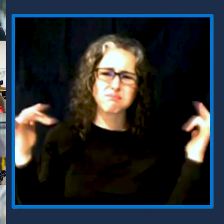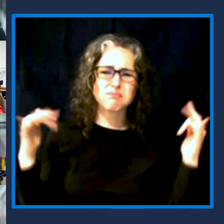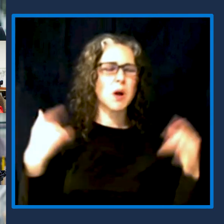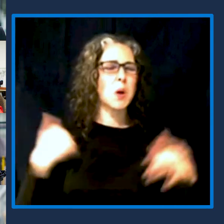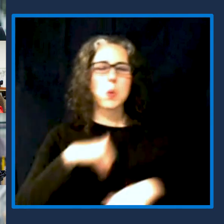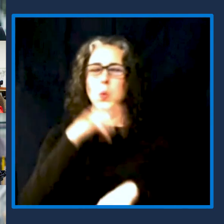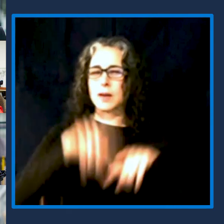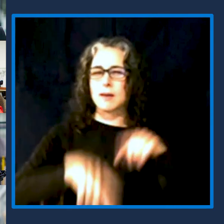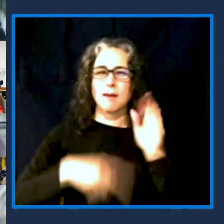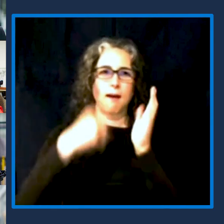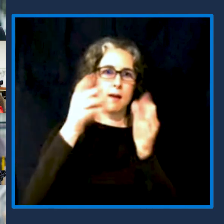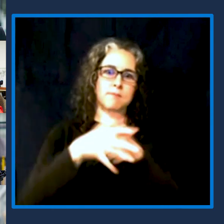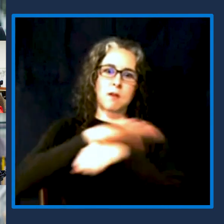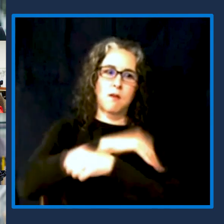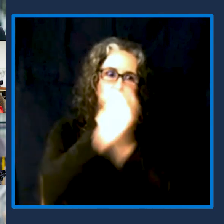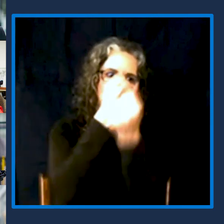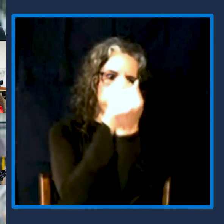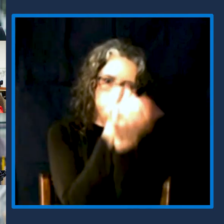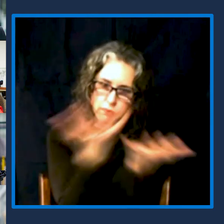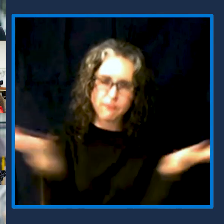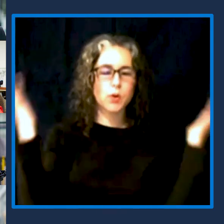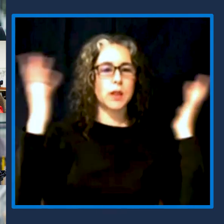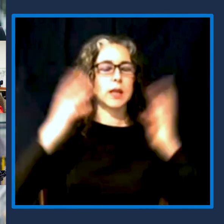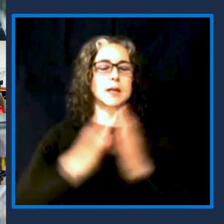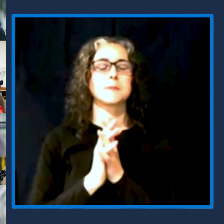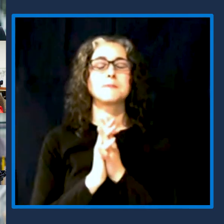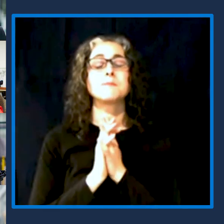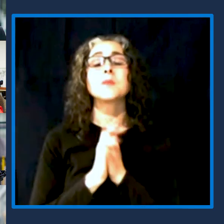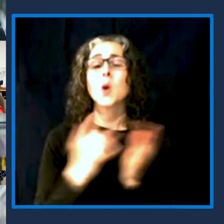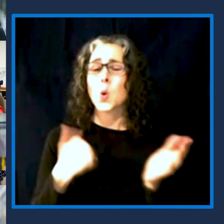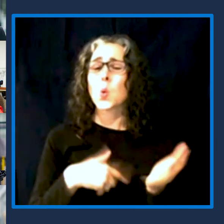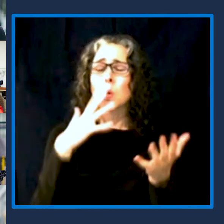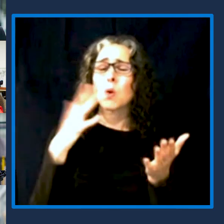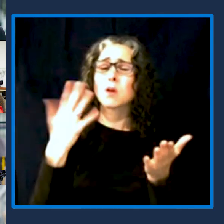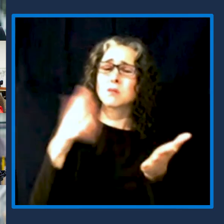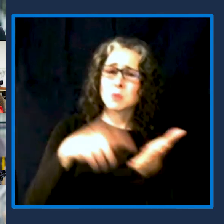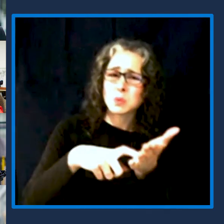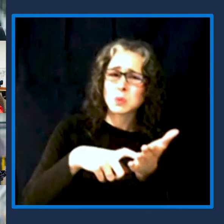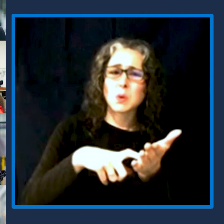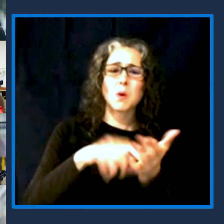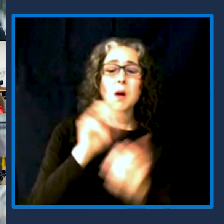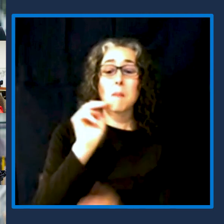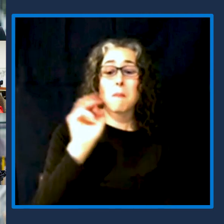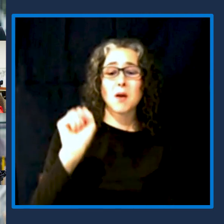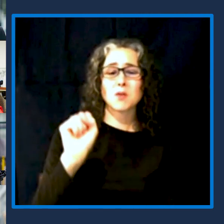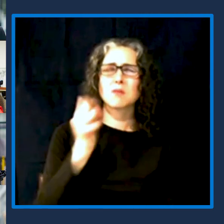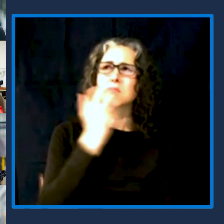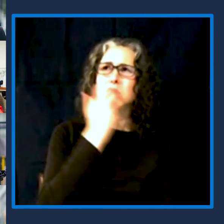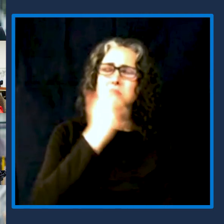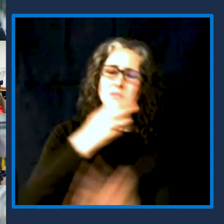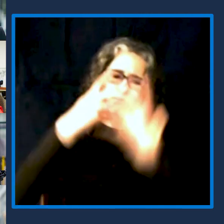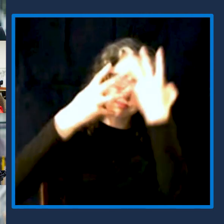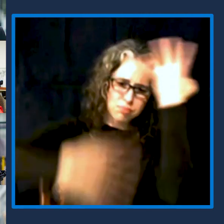examples we do want to note that microsoft has lots of different assistive technologies there's